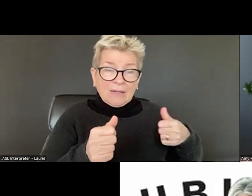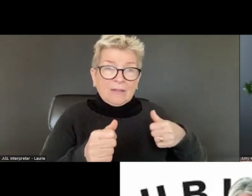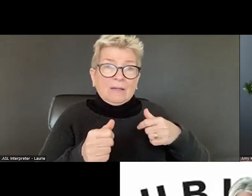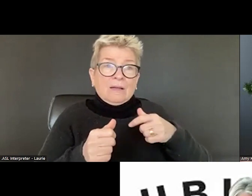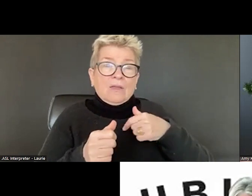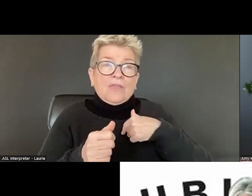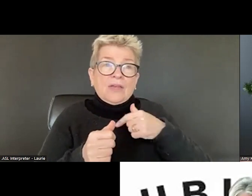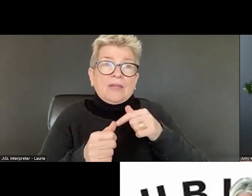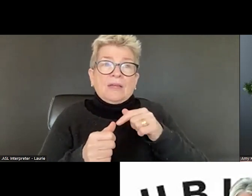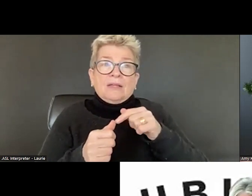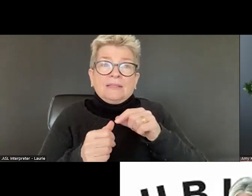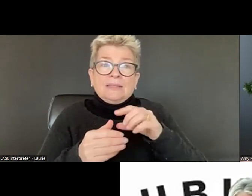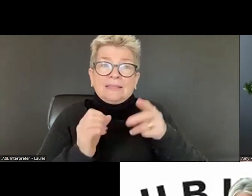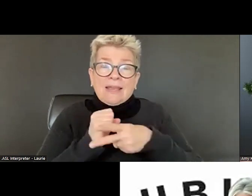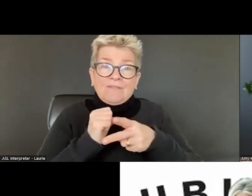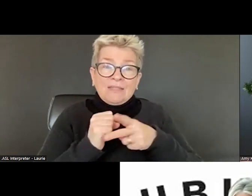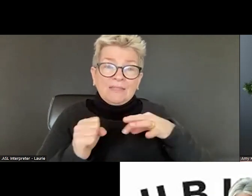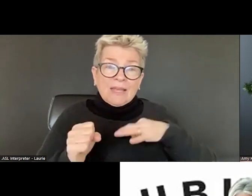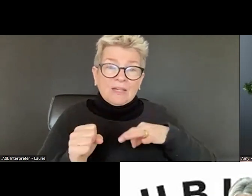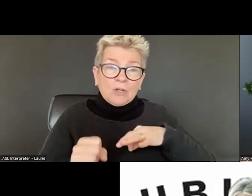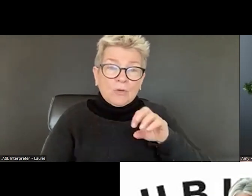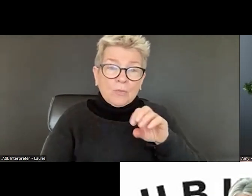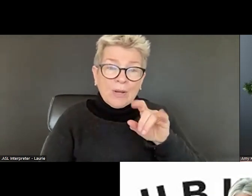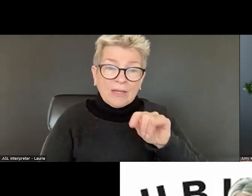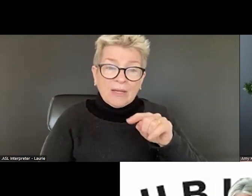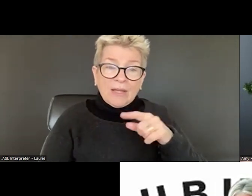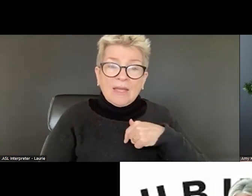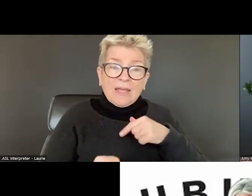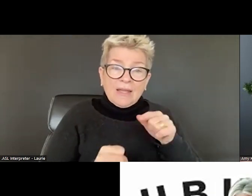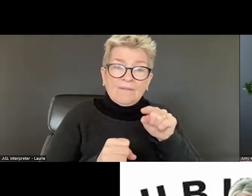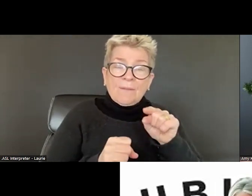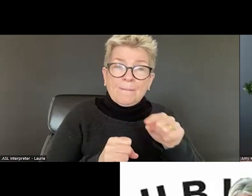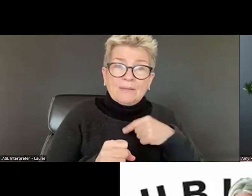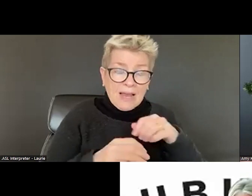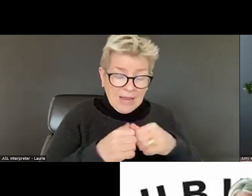my starting line is how do I even make enough money to budget let's start there right that's